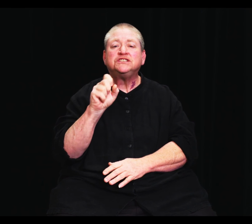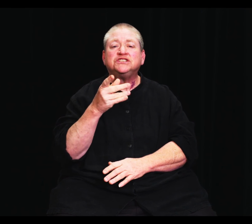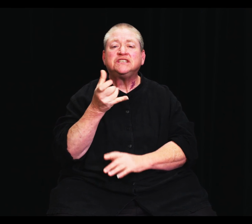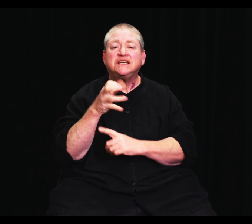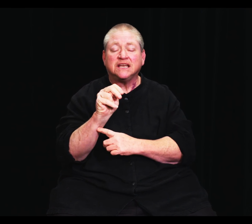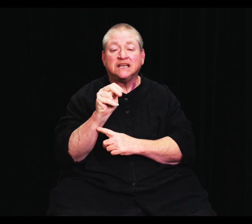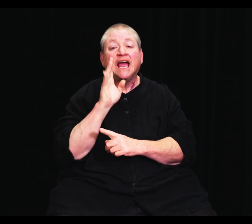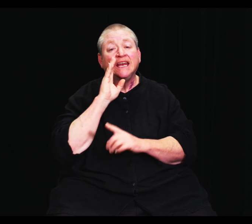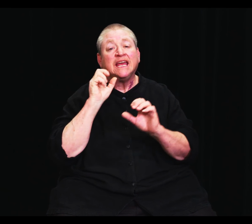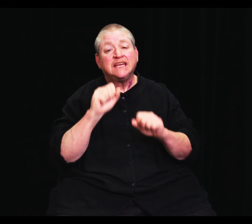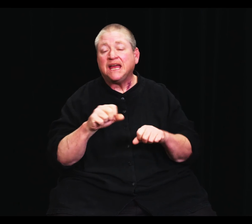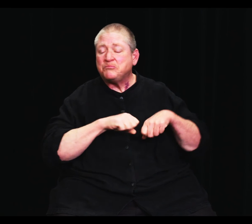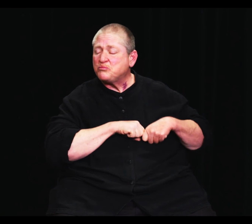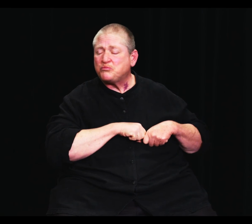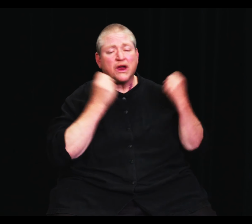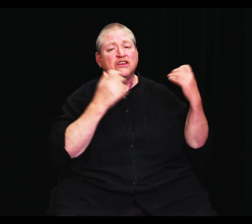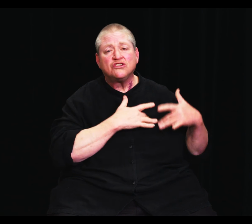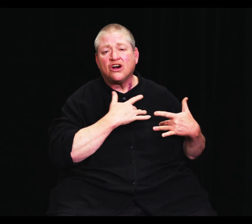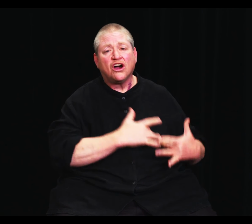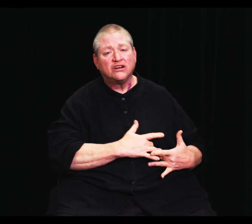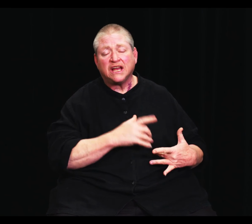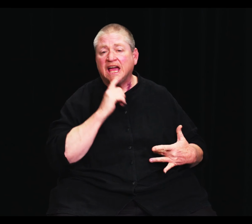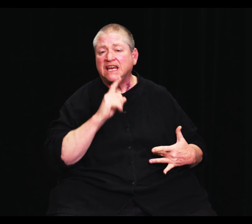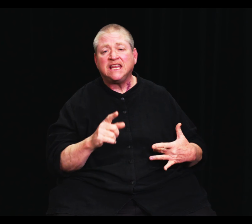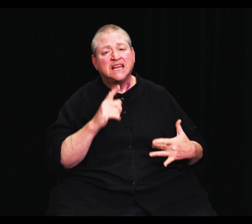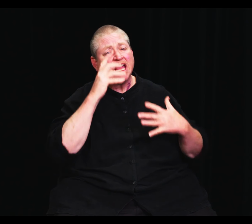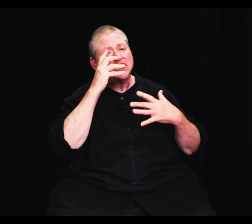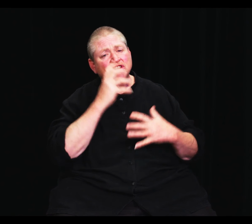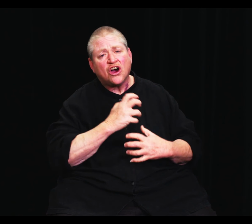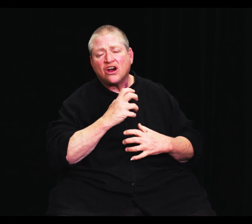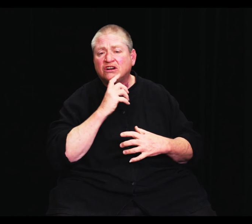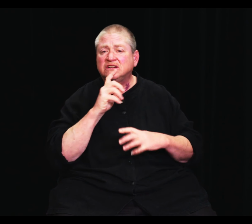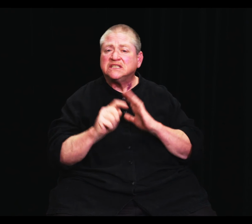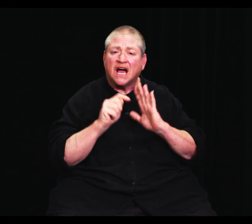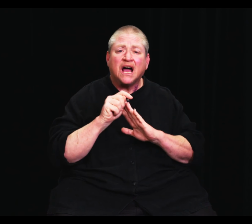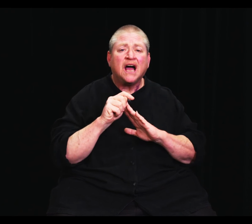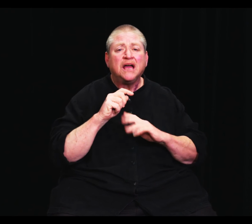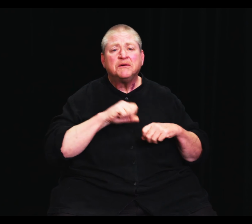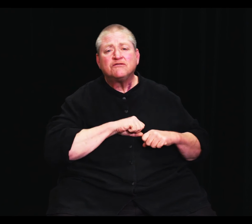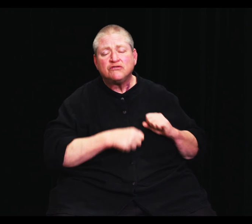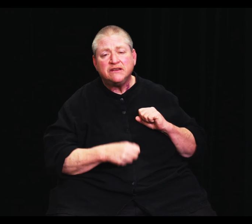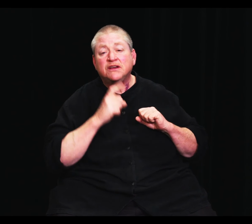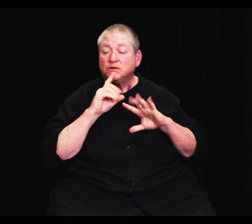“You got 'er done munchkin.” Sometimes, life will throw you curveballs and will break your heart right open.